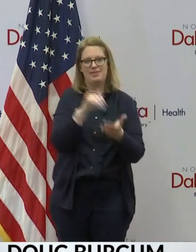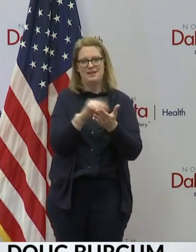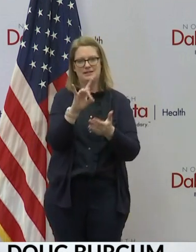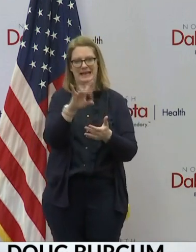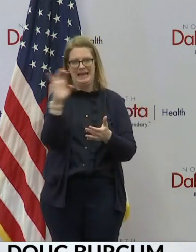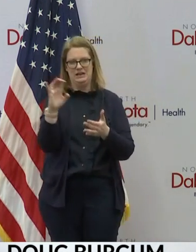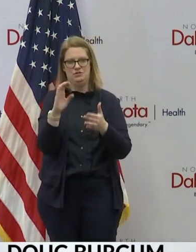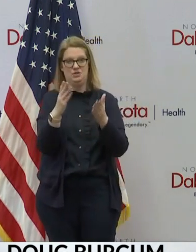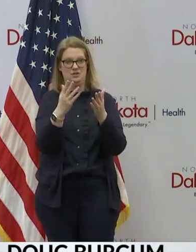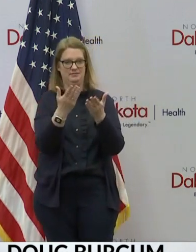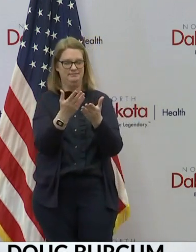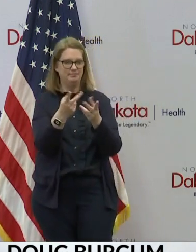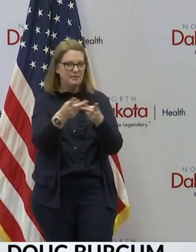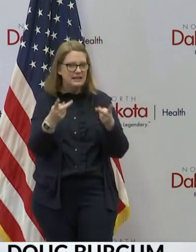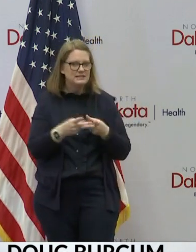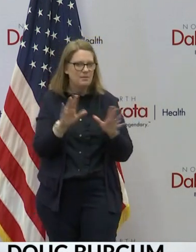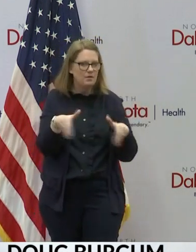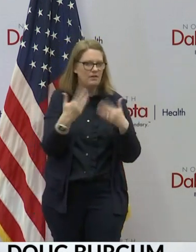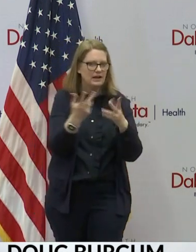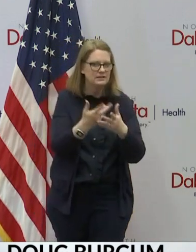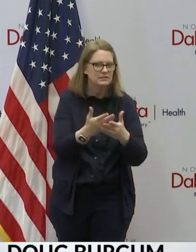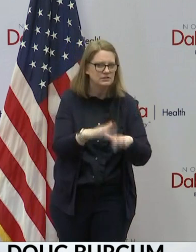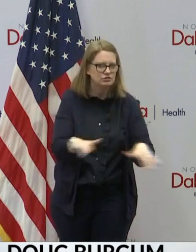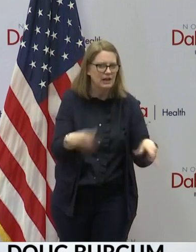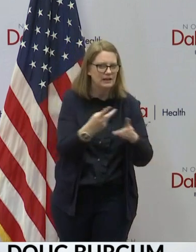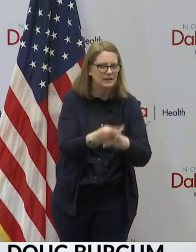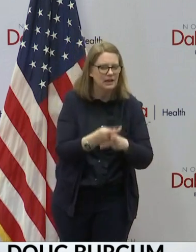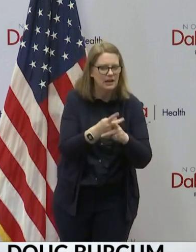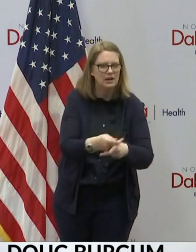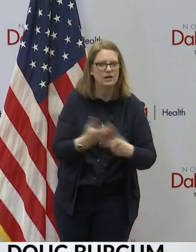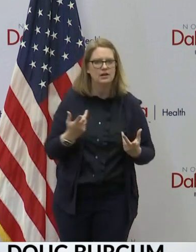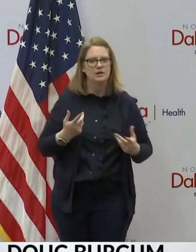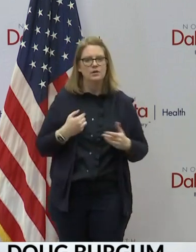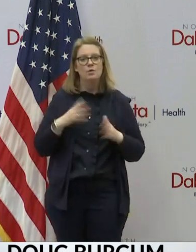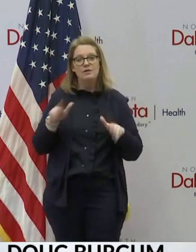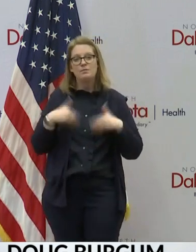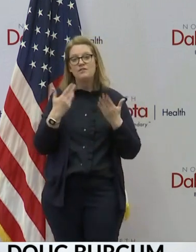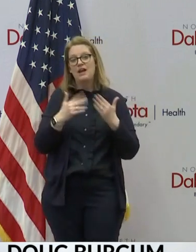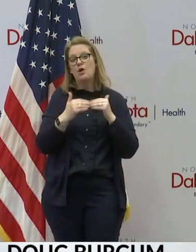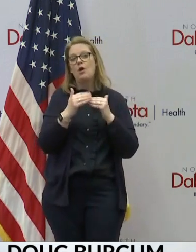CHILD CARE SECTOR. THERE'S OVER 1800 ORGANIZATIONS IN NORTH DAKOTA THAT PROVIDE